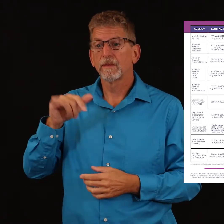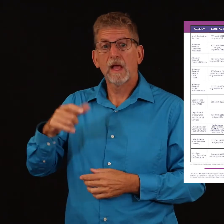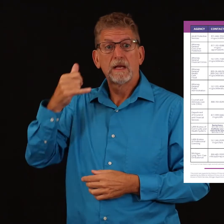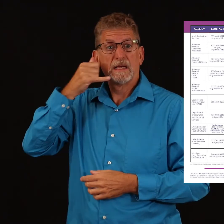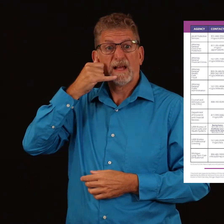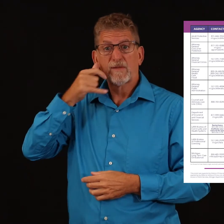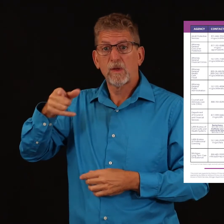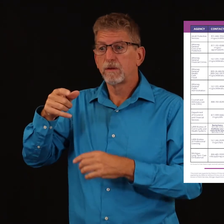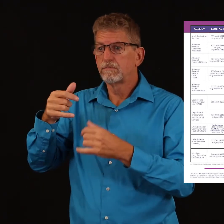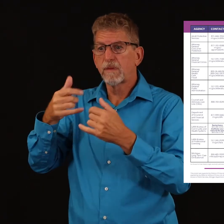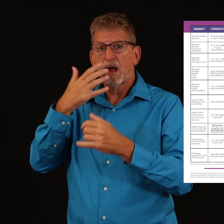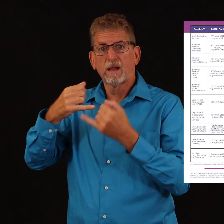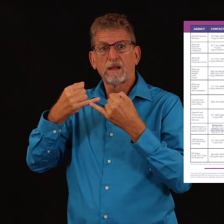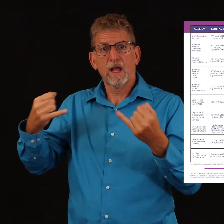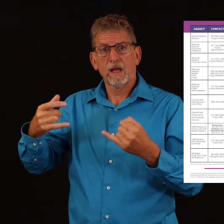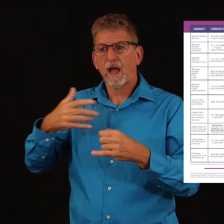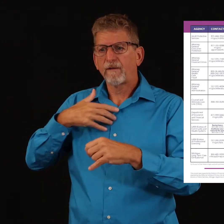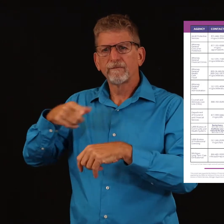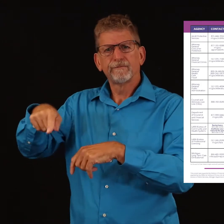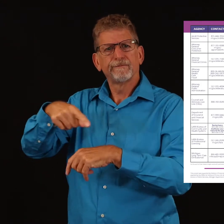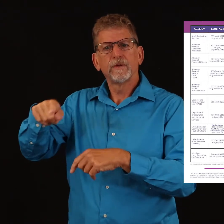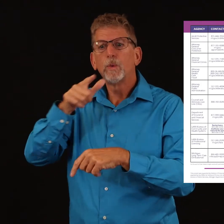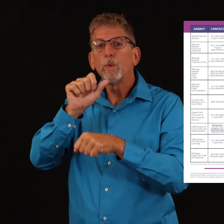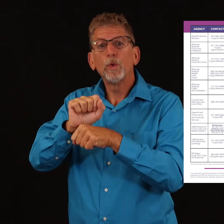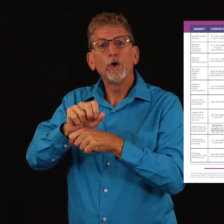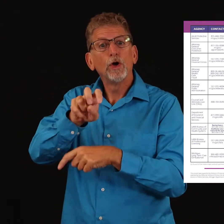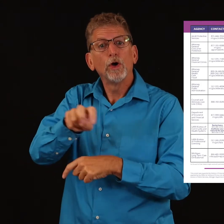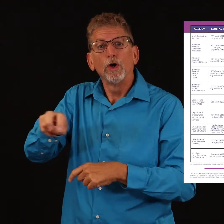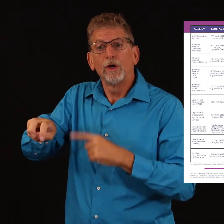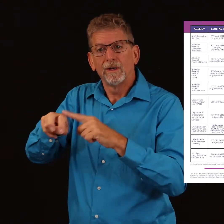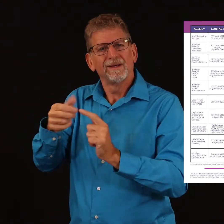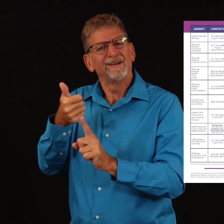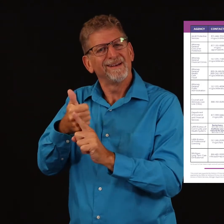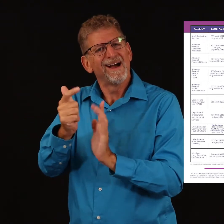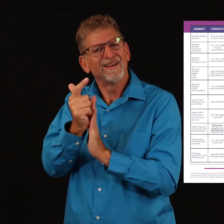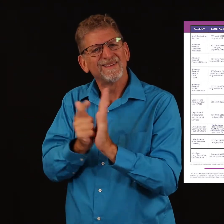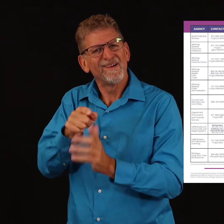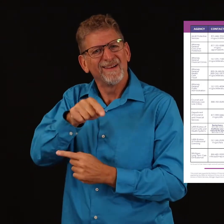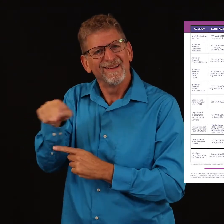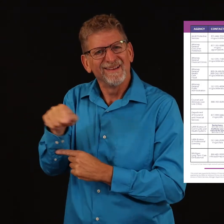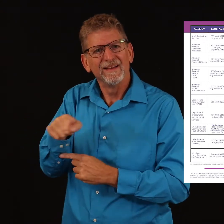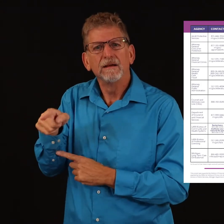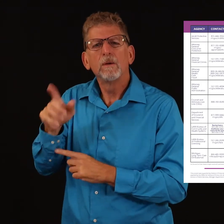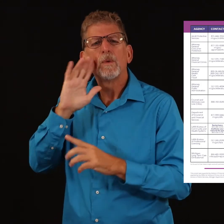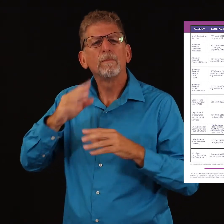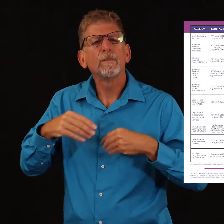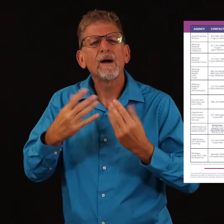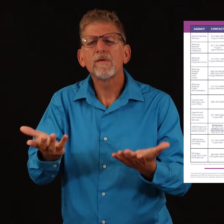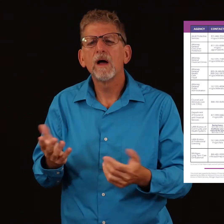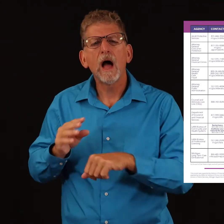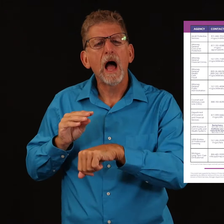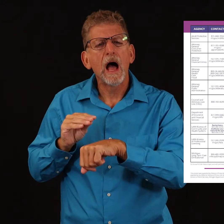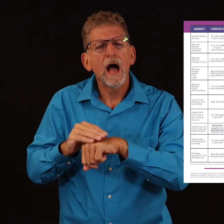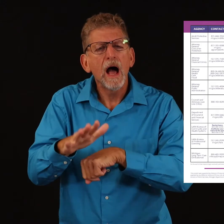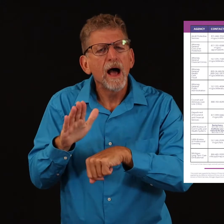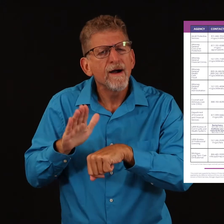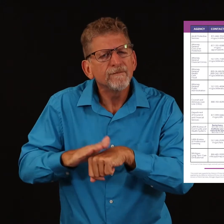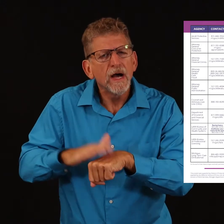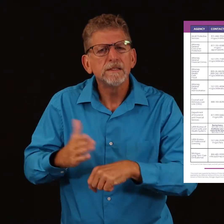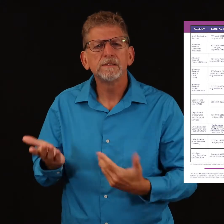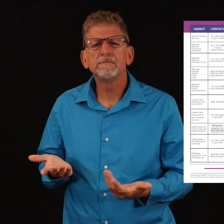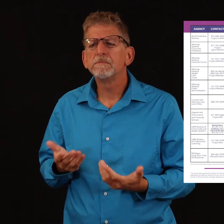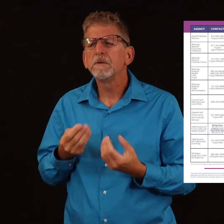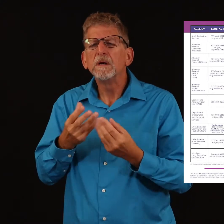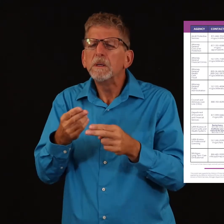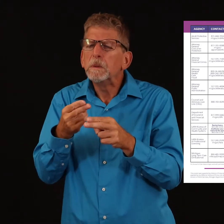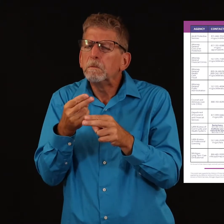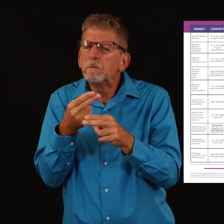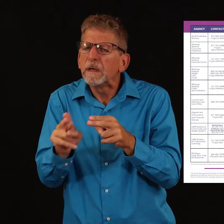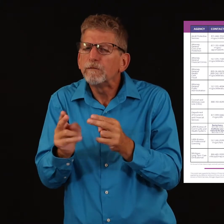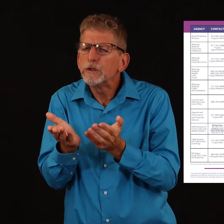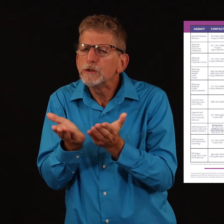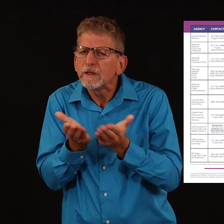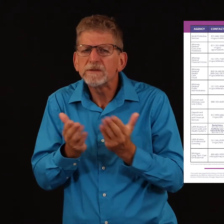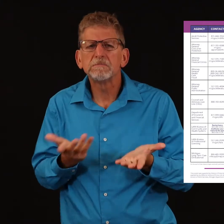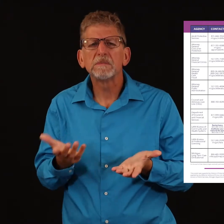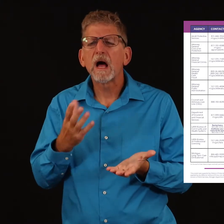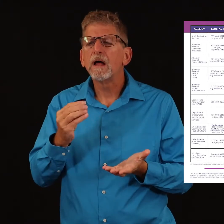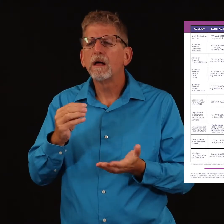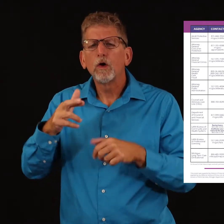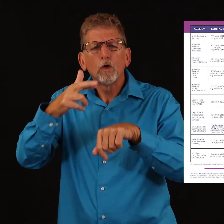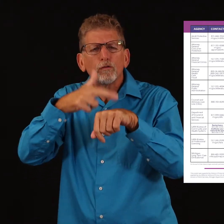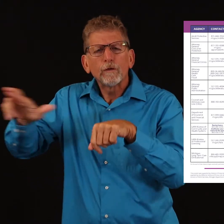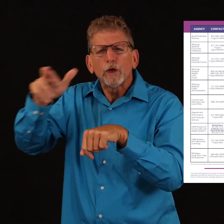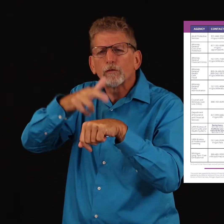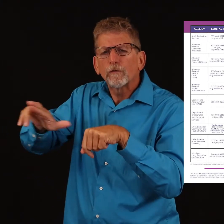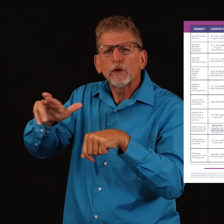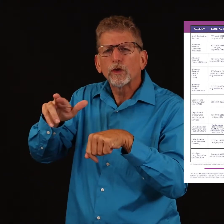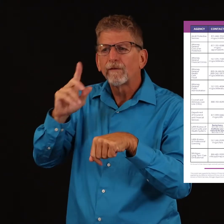Attorney-staffed telephone advice, brief service, and referrals